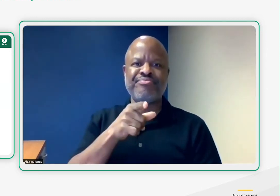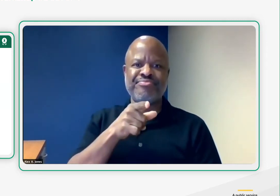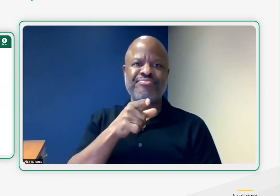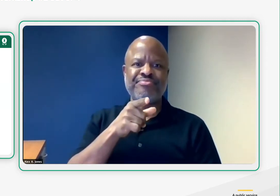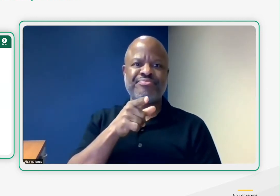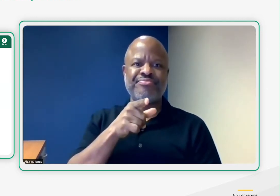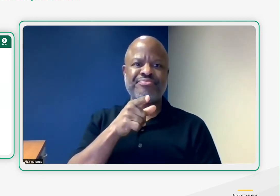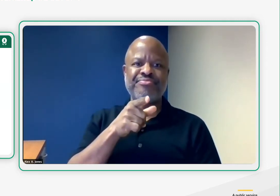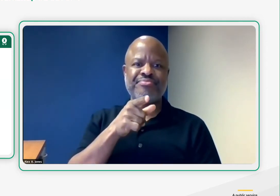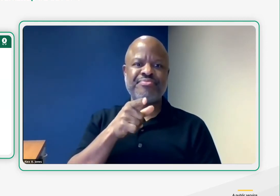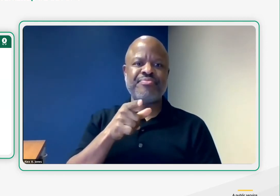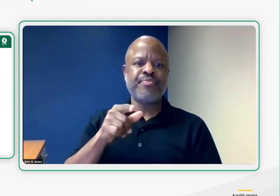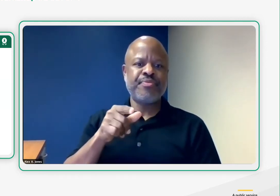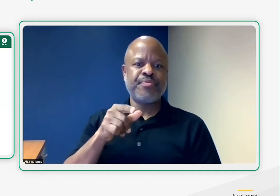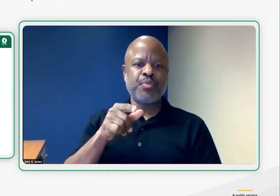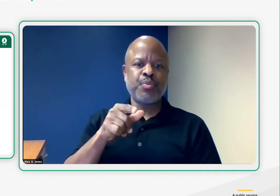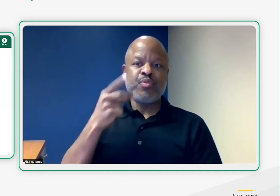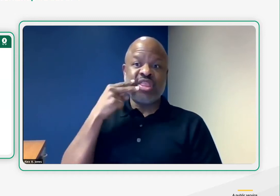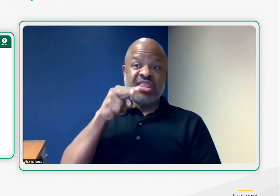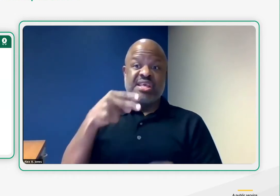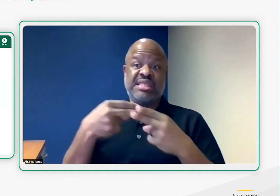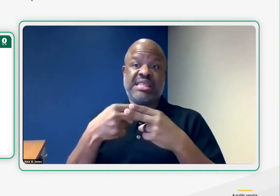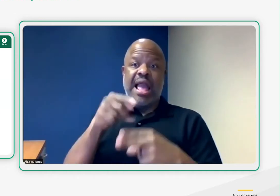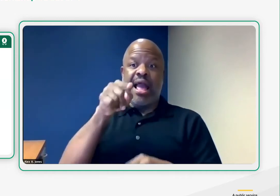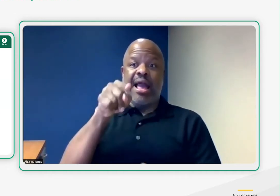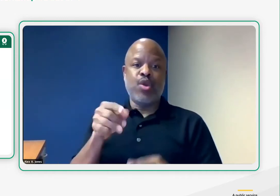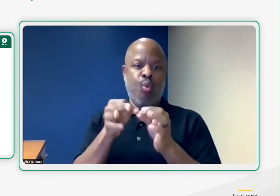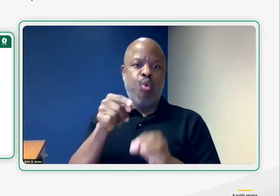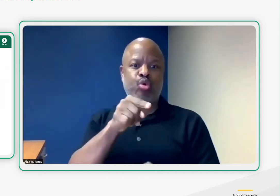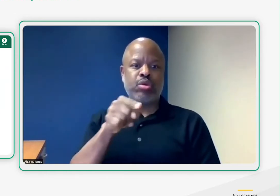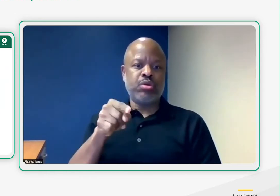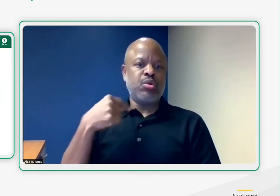So you see this slide right here?